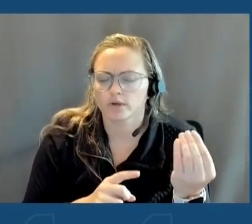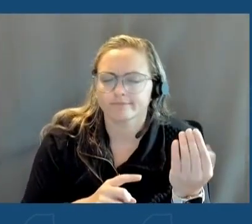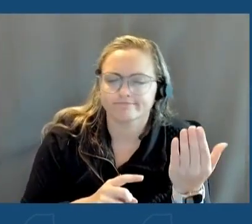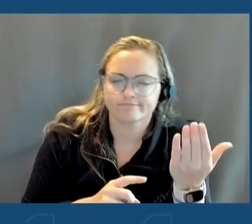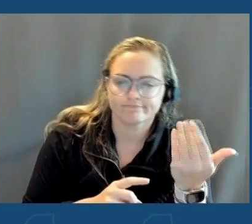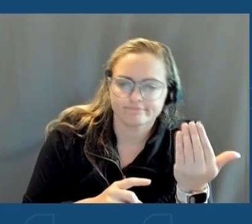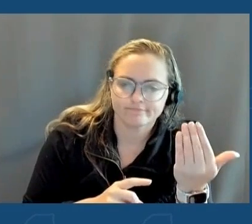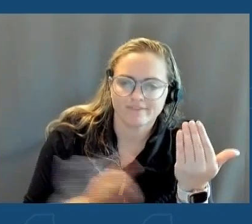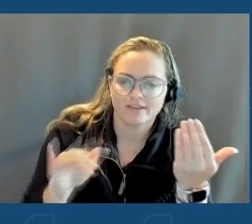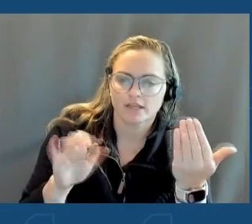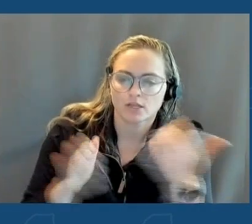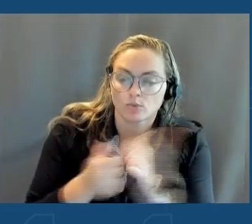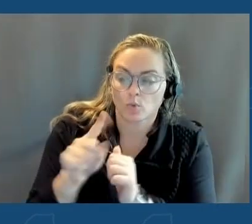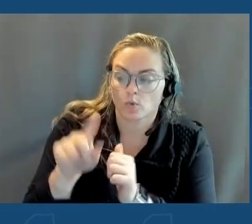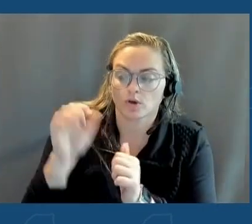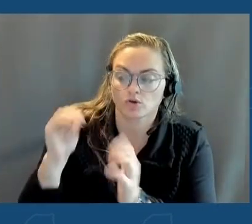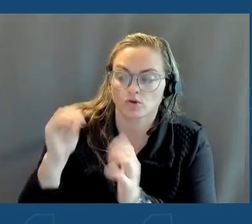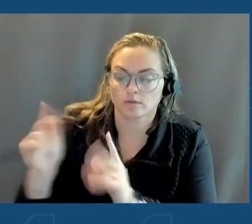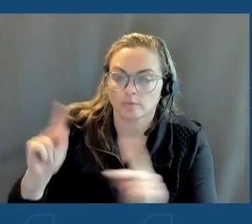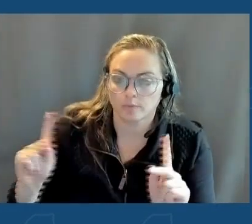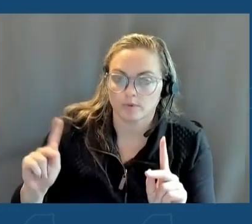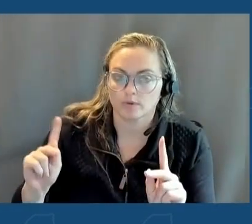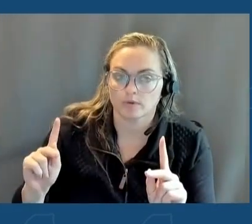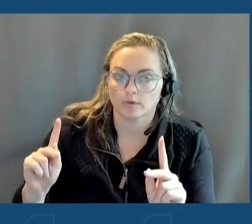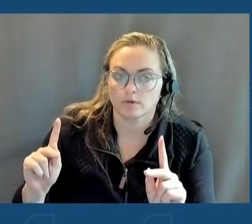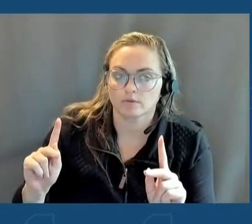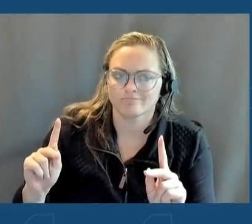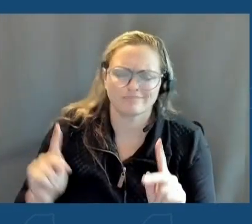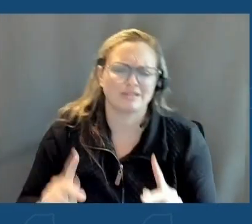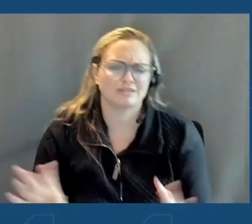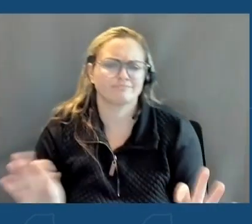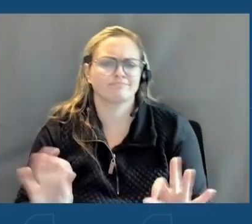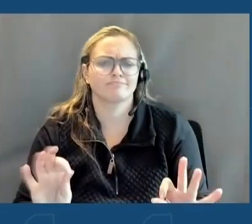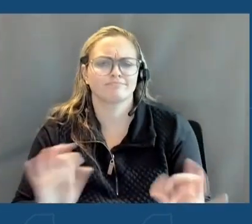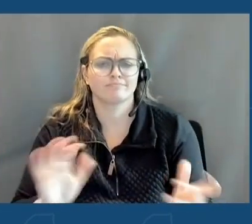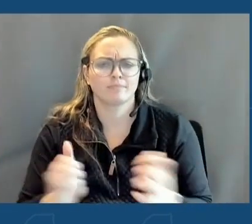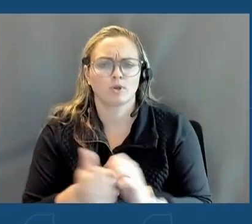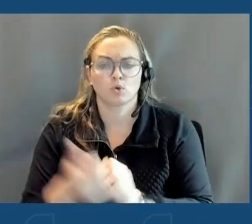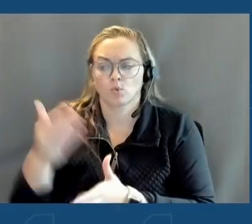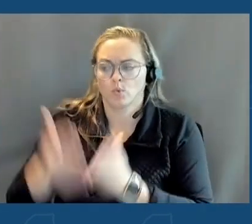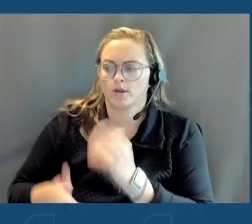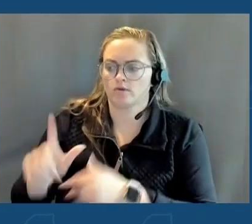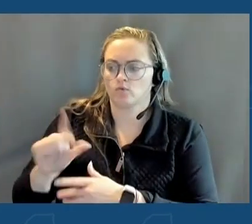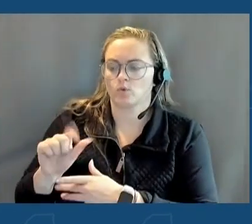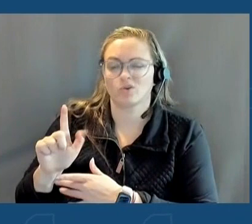THAT IS A TREND IN WHAT WE'VE COME TO EXPECT EVERY FALL.